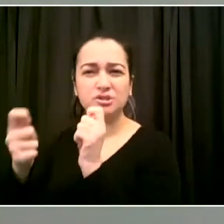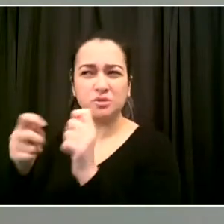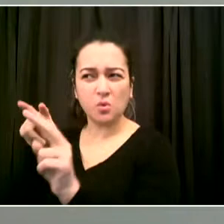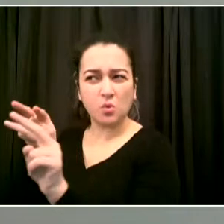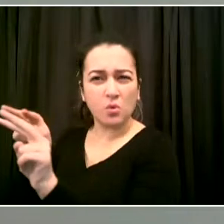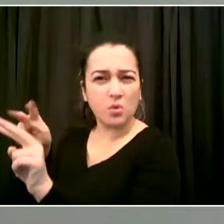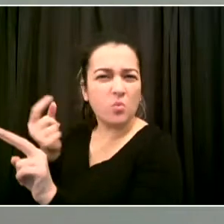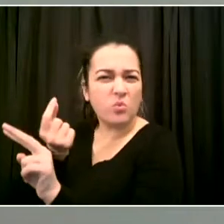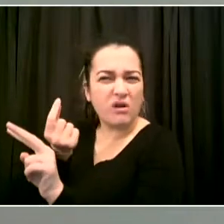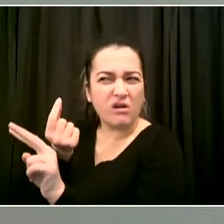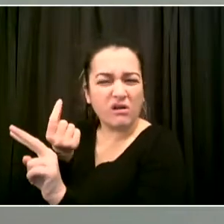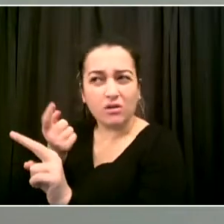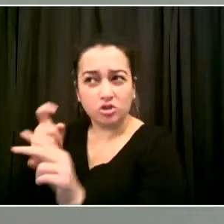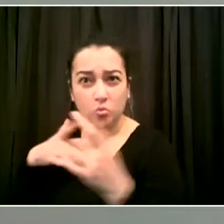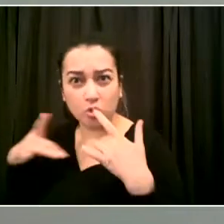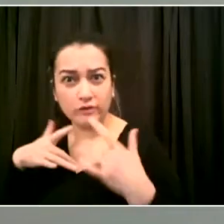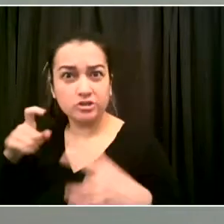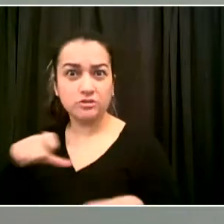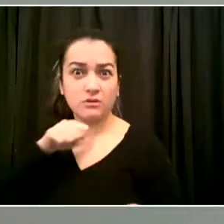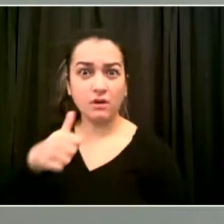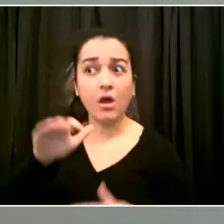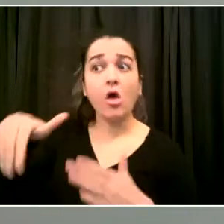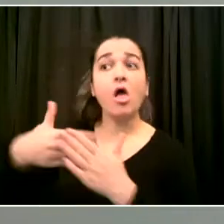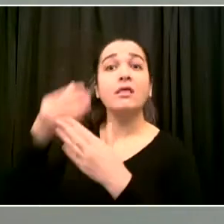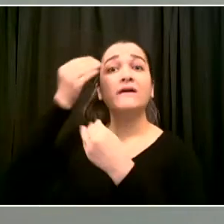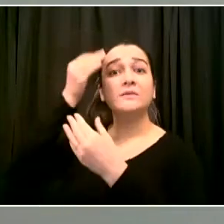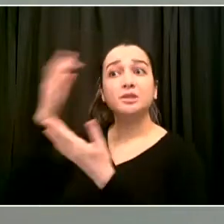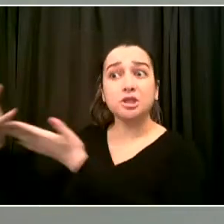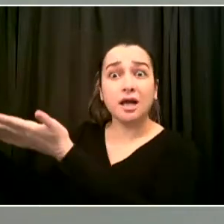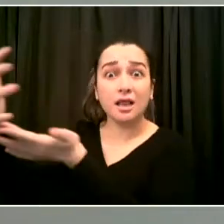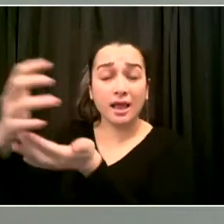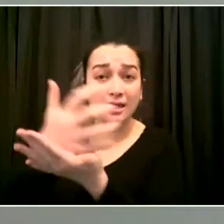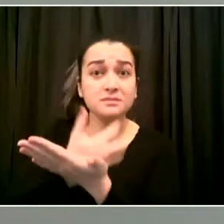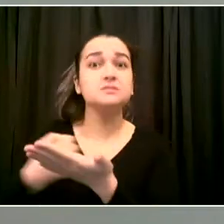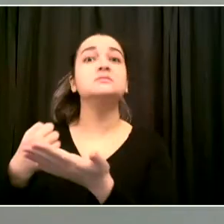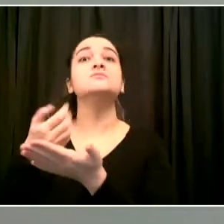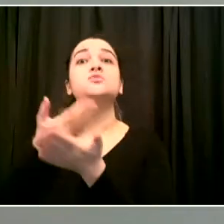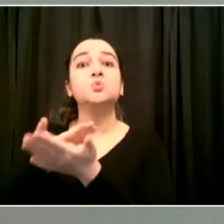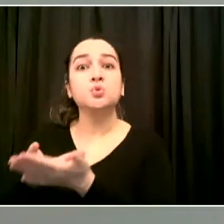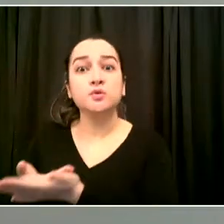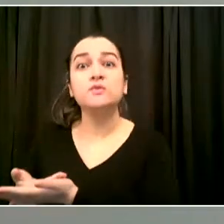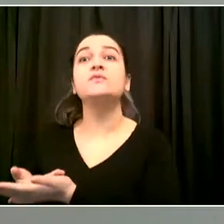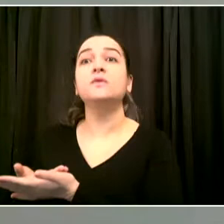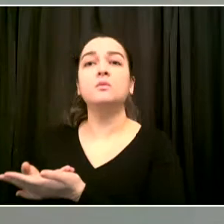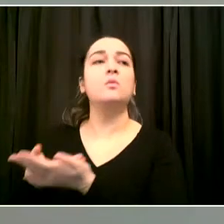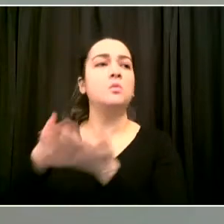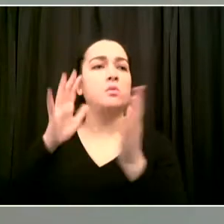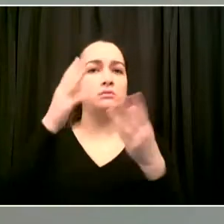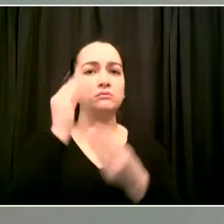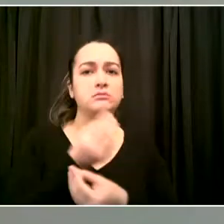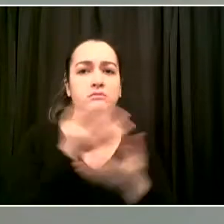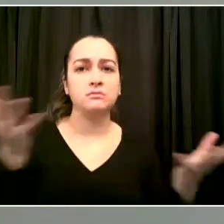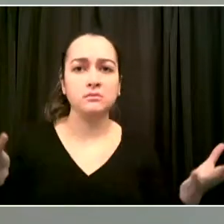FOLLOW IT.. WE HAVE THE ABILITY NOW TO ALSO COLLECT INFORMATION ABOUT THOSE PATIENTS AND UNDERSTAND BETTER WHETHER